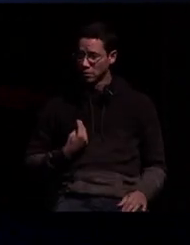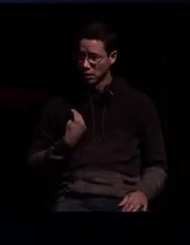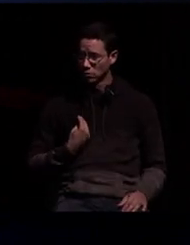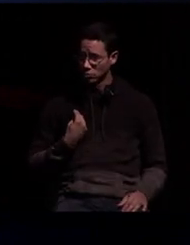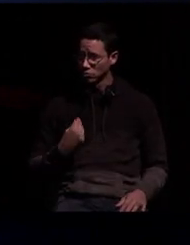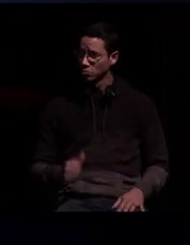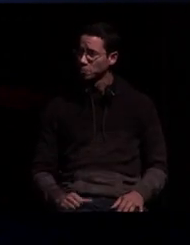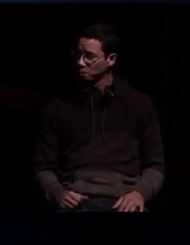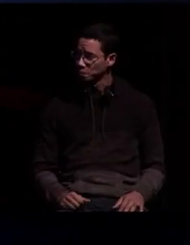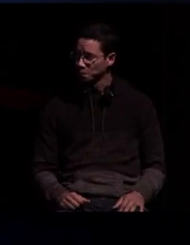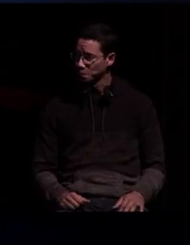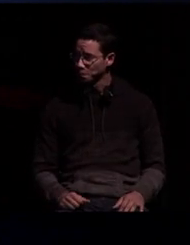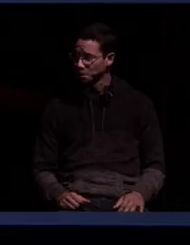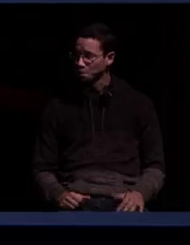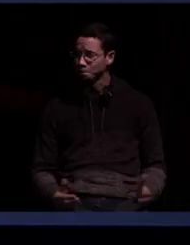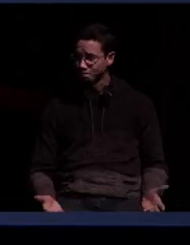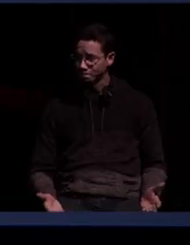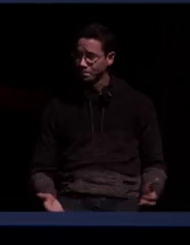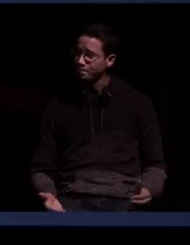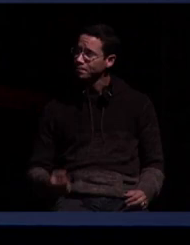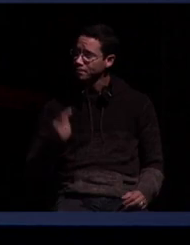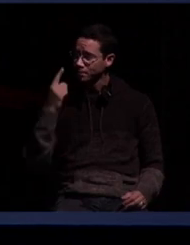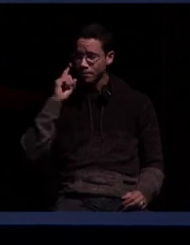All images of tourists are basically this way.